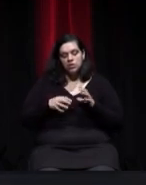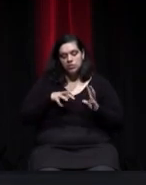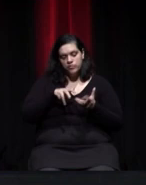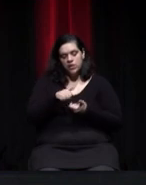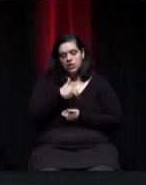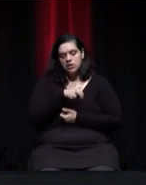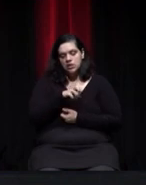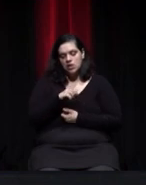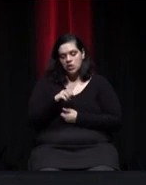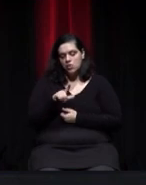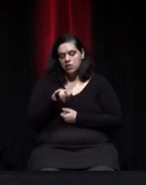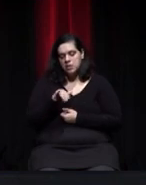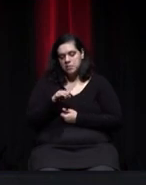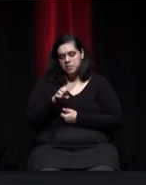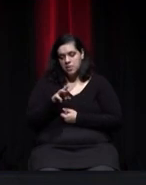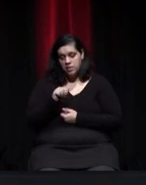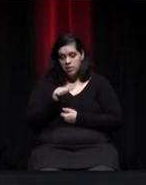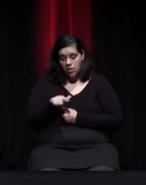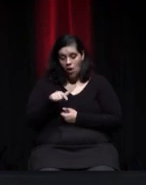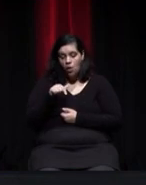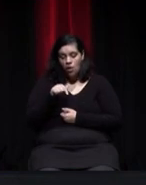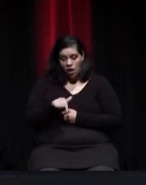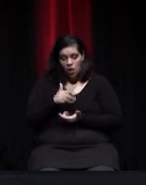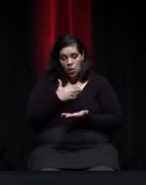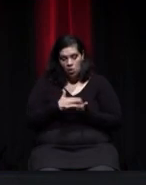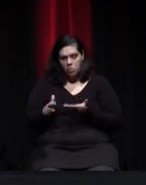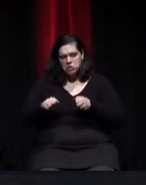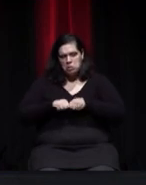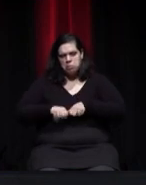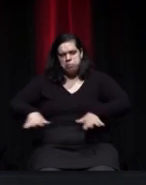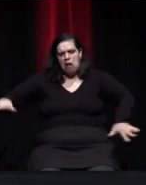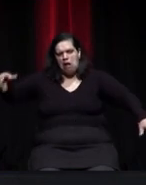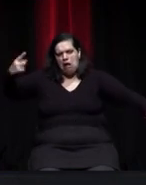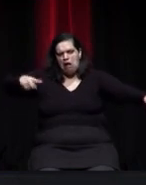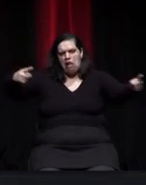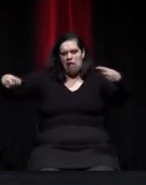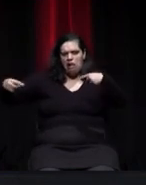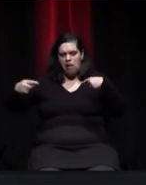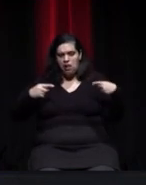what's pulverized all this conversation, there's the destitution of the established authorities,